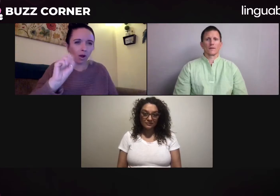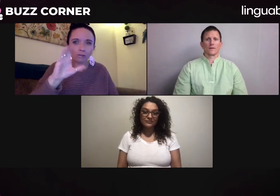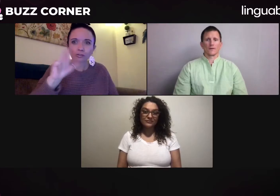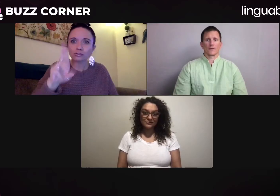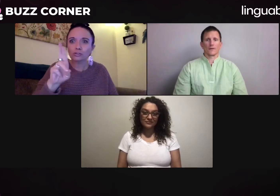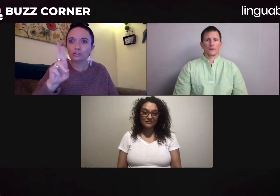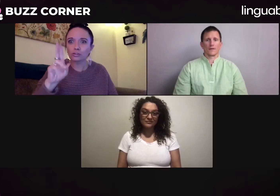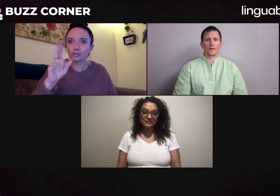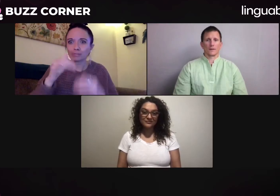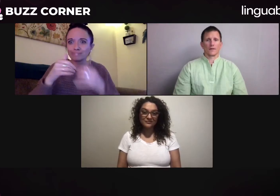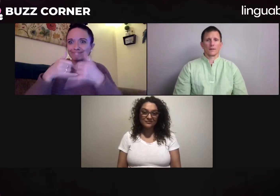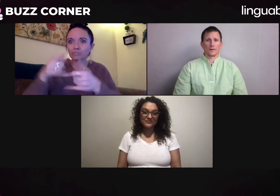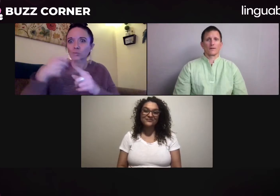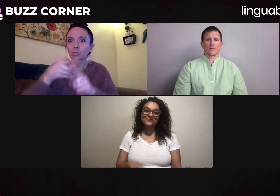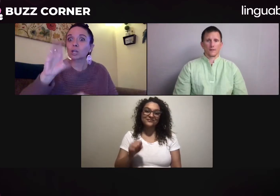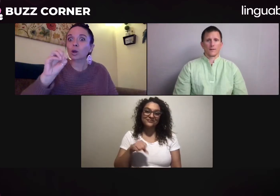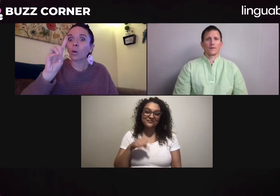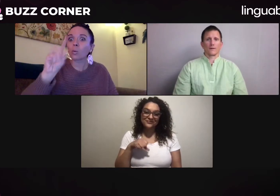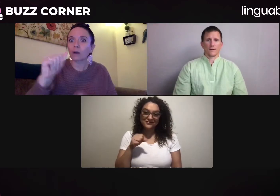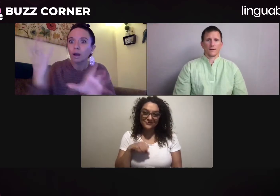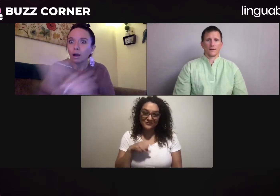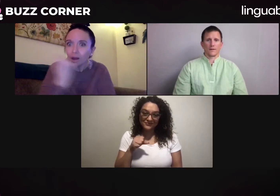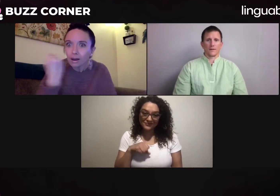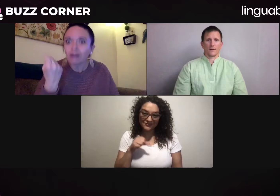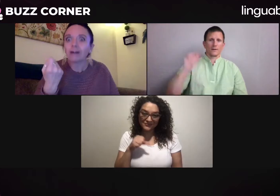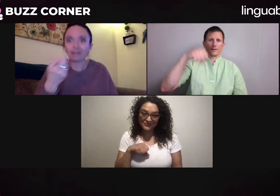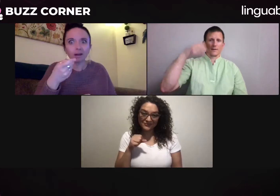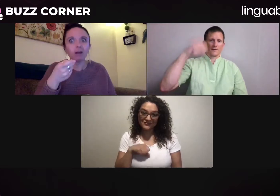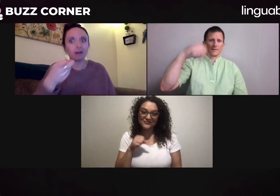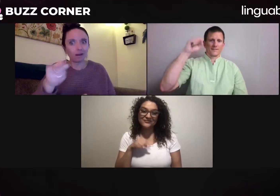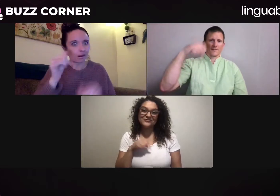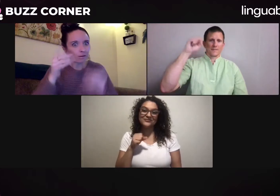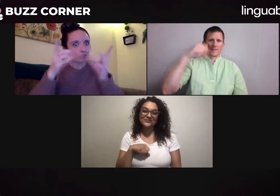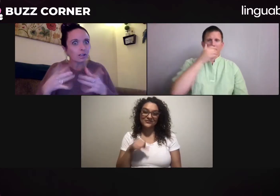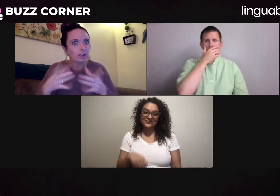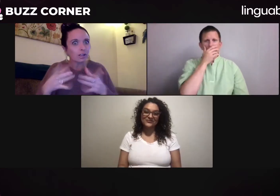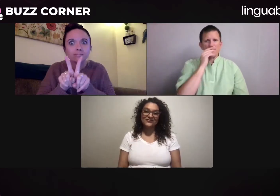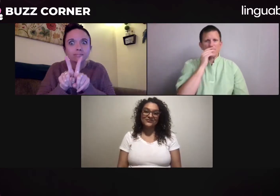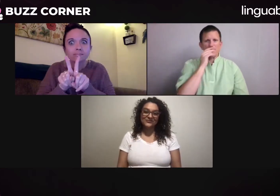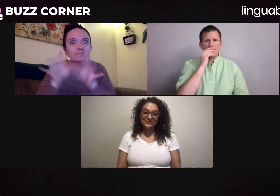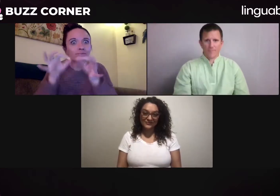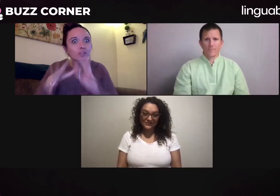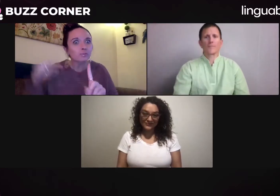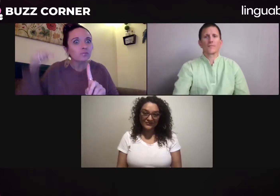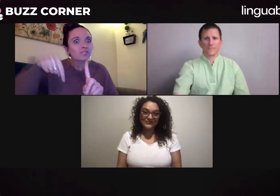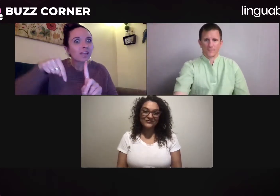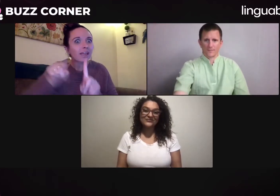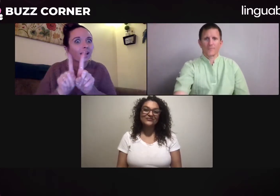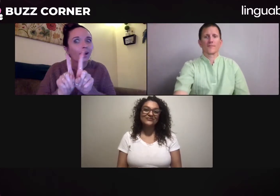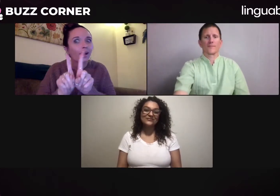and award shows, are seeing deaf folks winning Oscars and even CODA got a lot of Oscars.